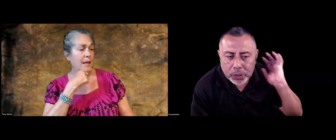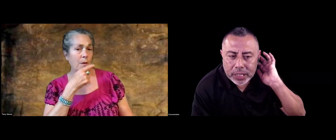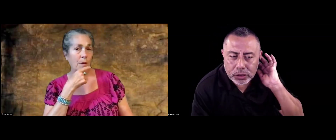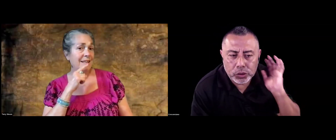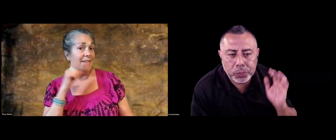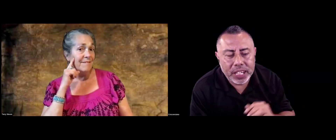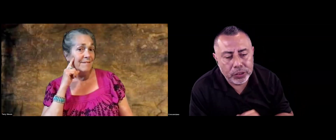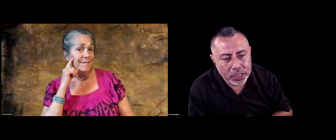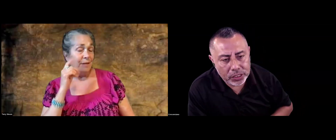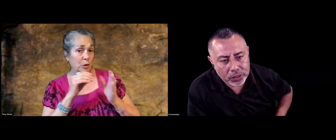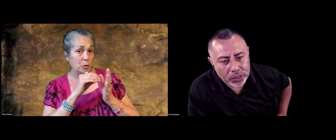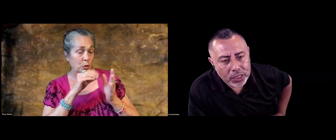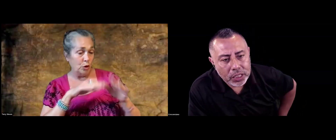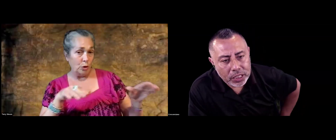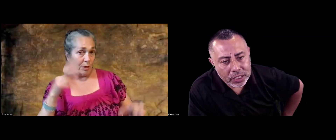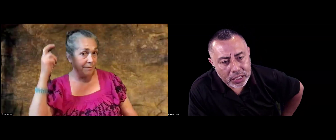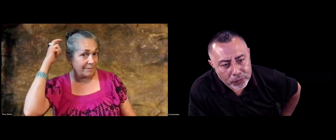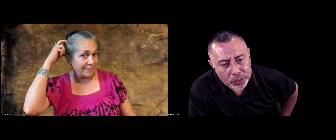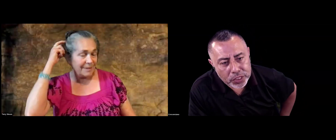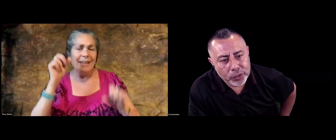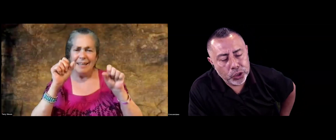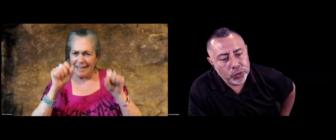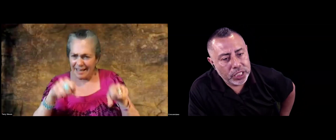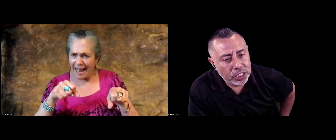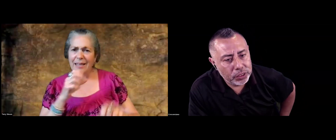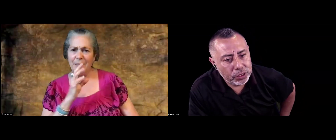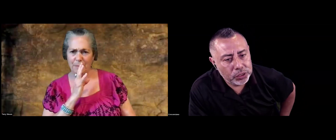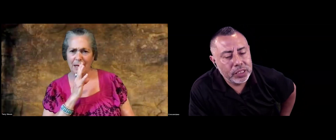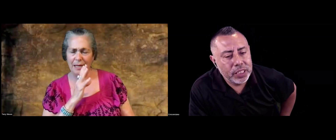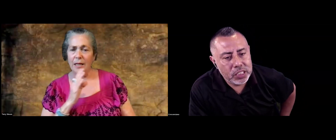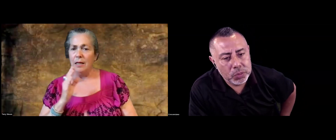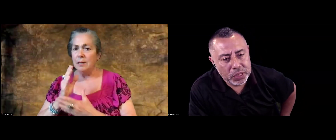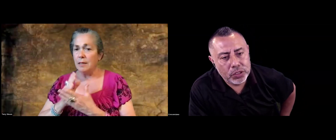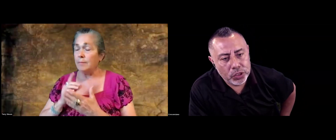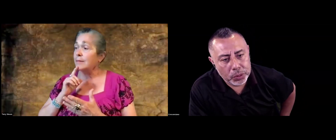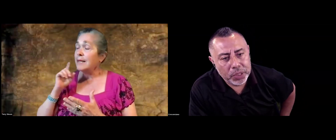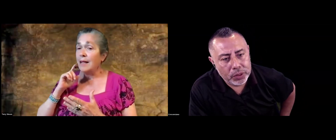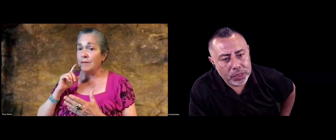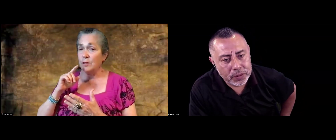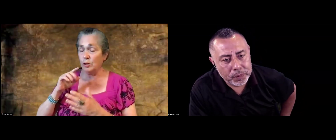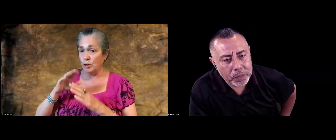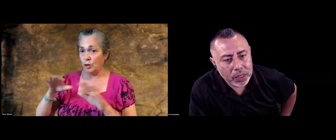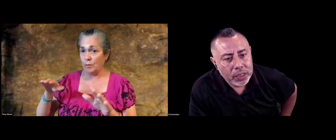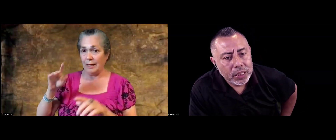It's an implant that goes behind their ear. In an effort to have their children here so that they can speak to their parents.